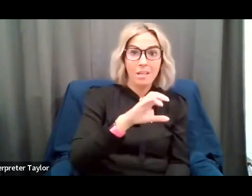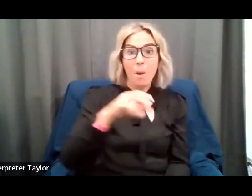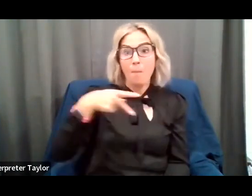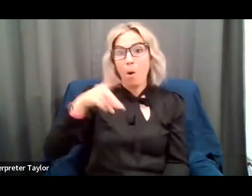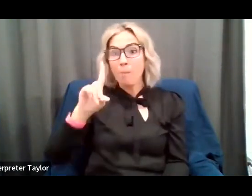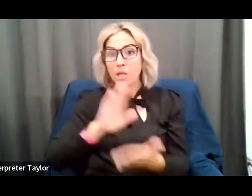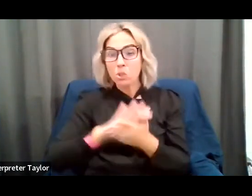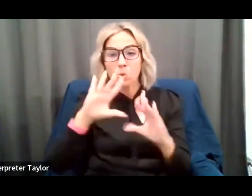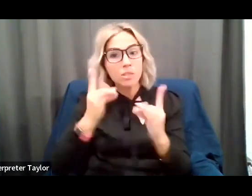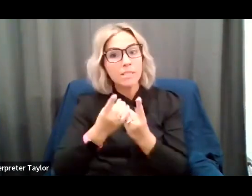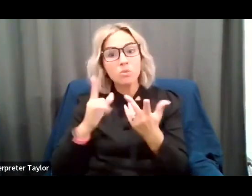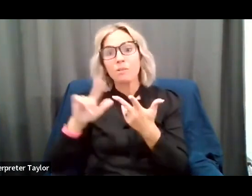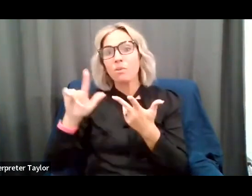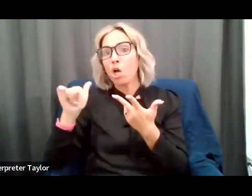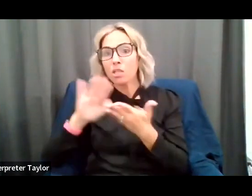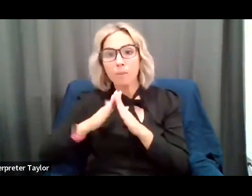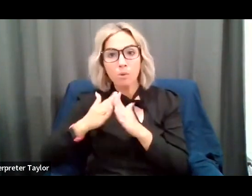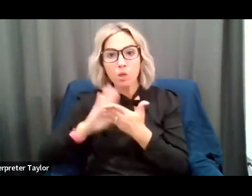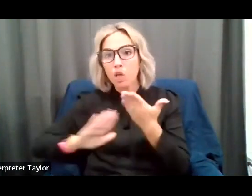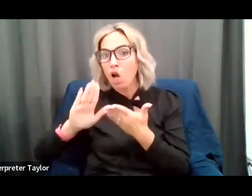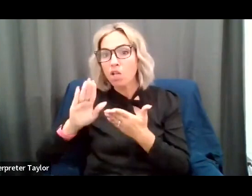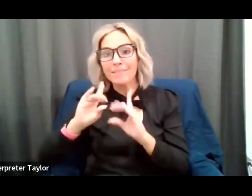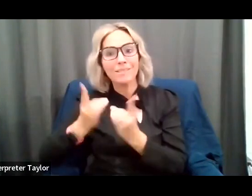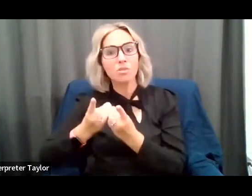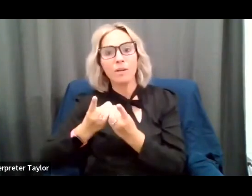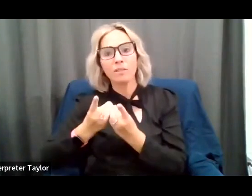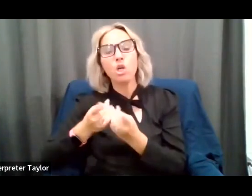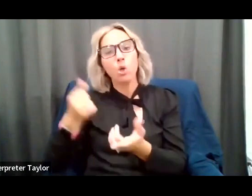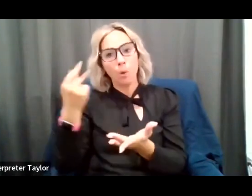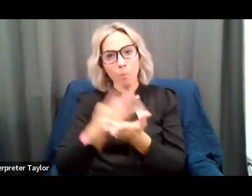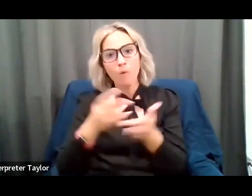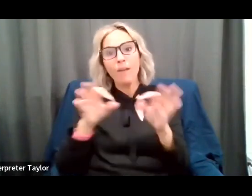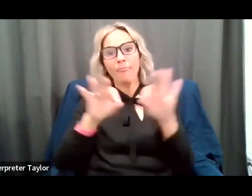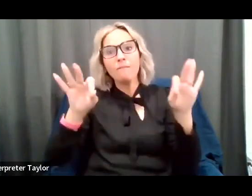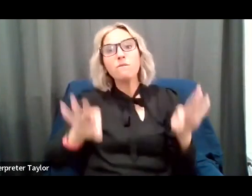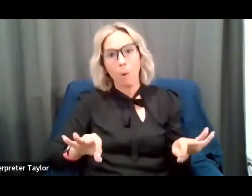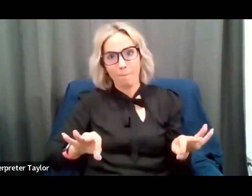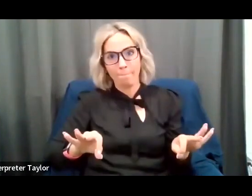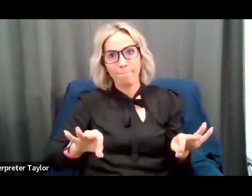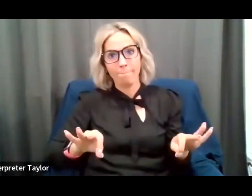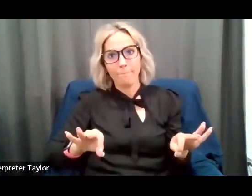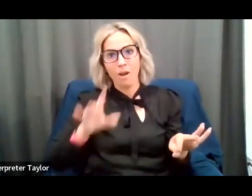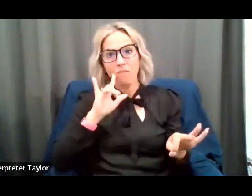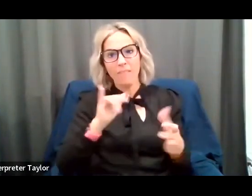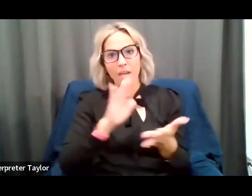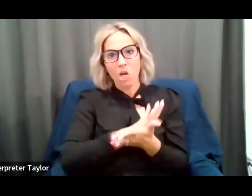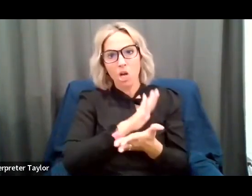Los Angeles community college District. You're approving the form of the document and the reason why they're blank,